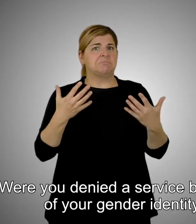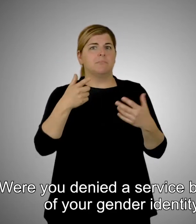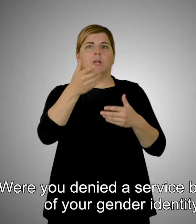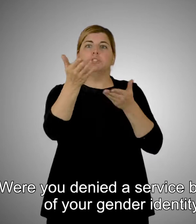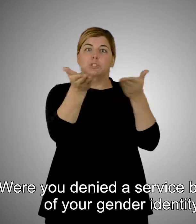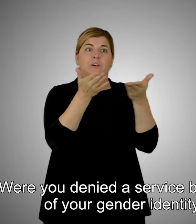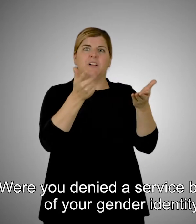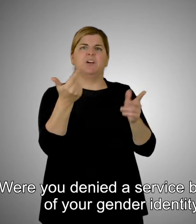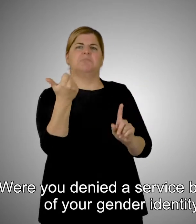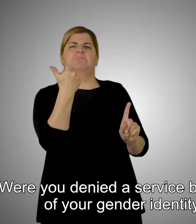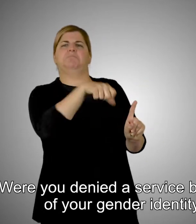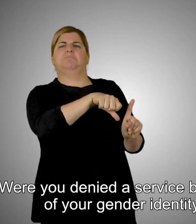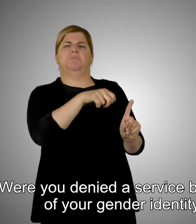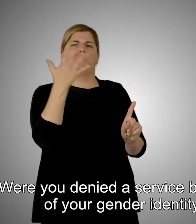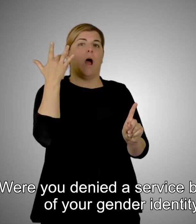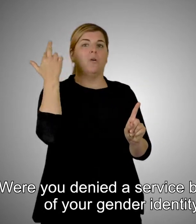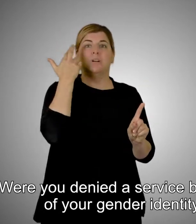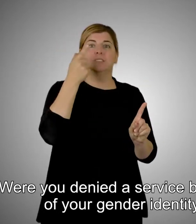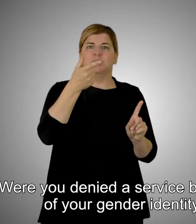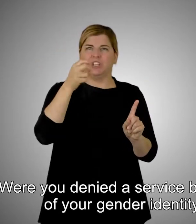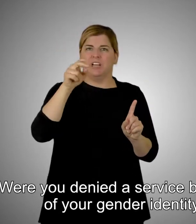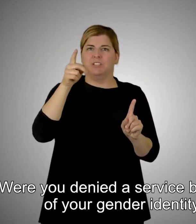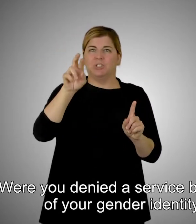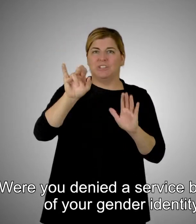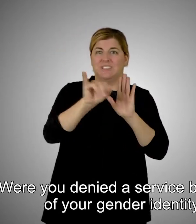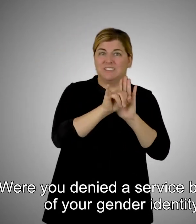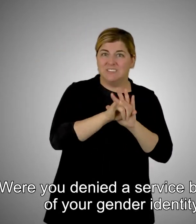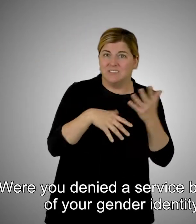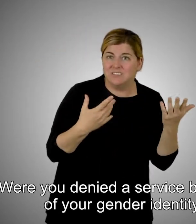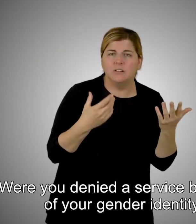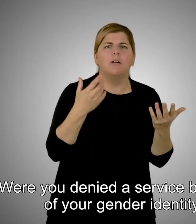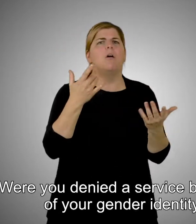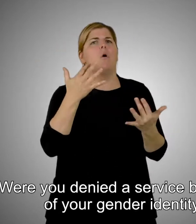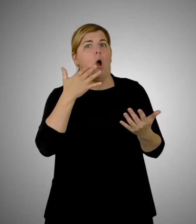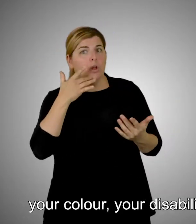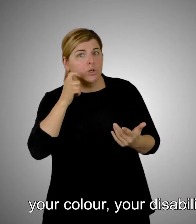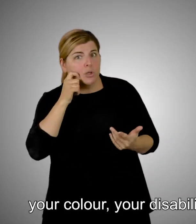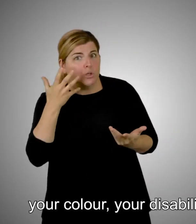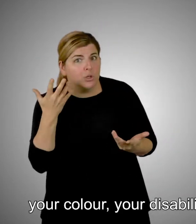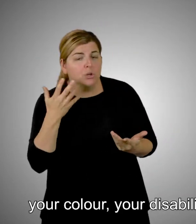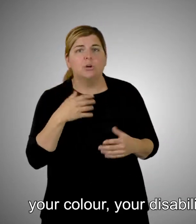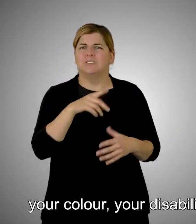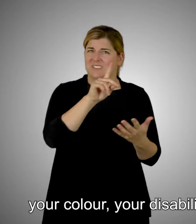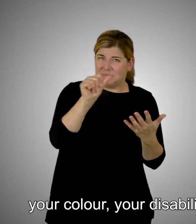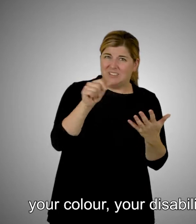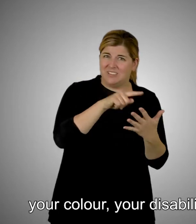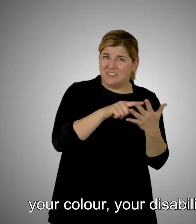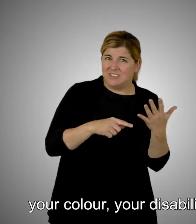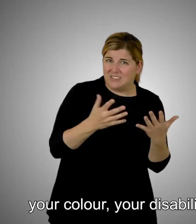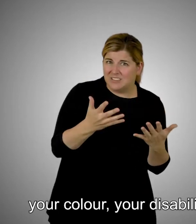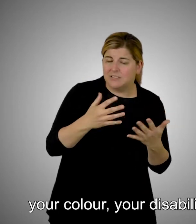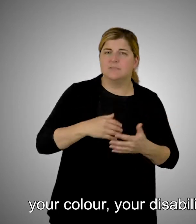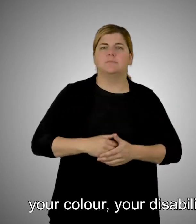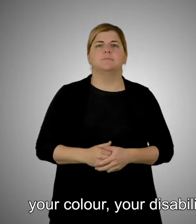Were you denied a service because of your gender identity, your colour, your disability?